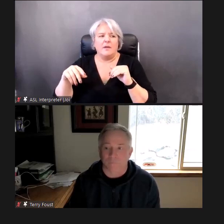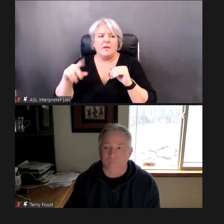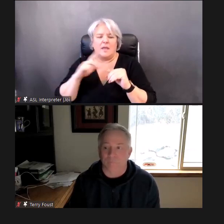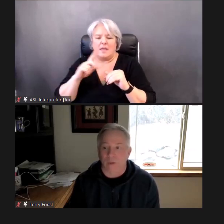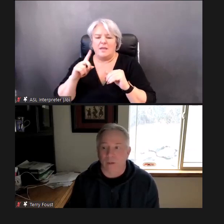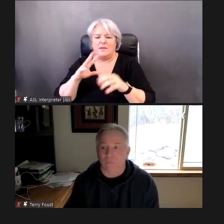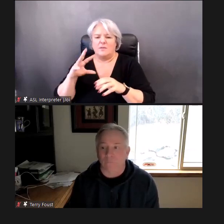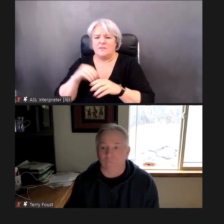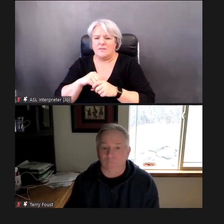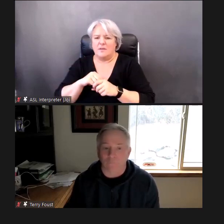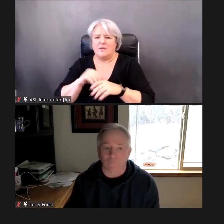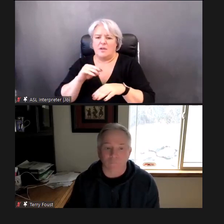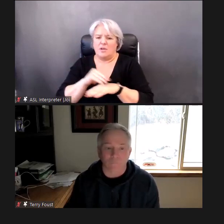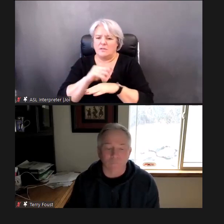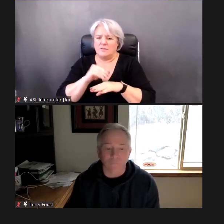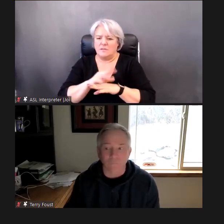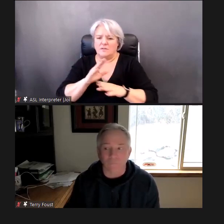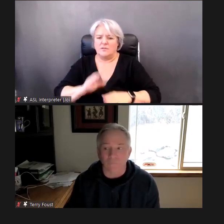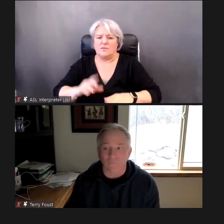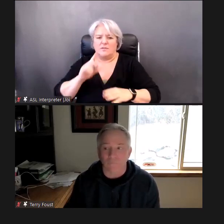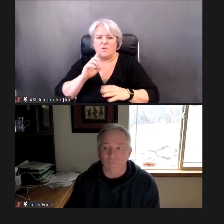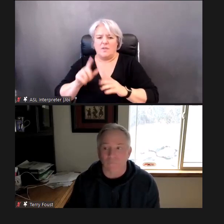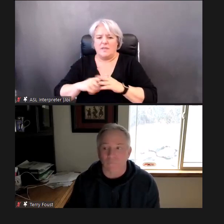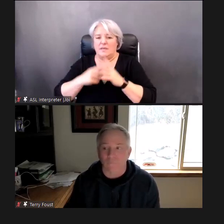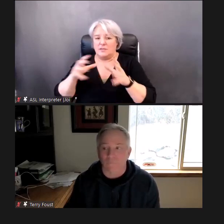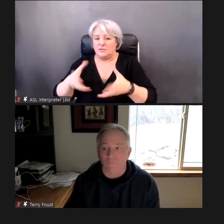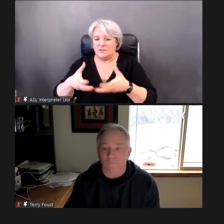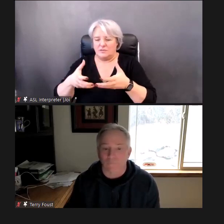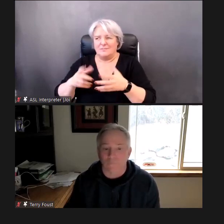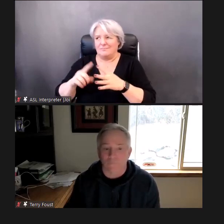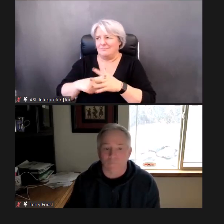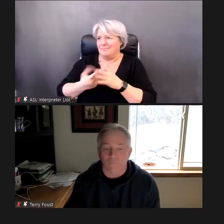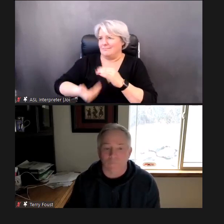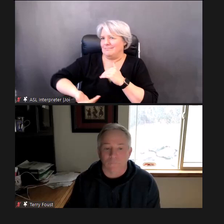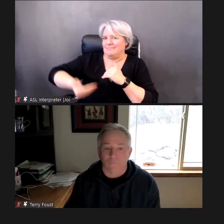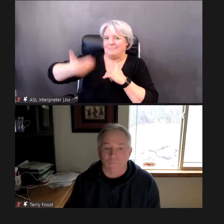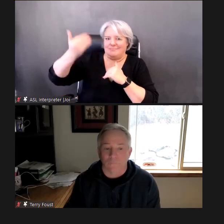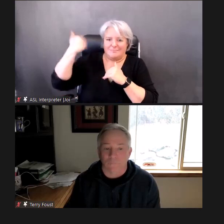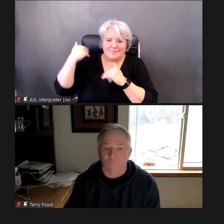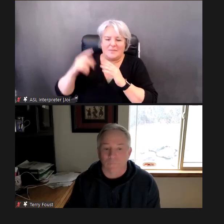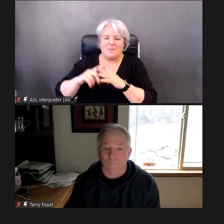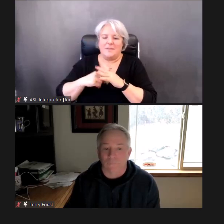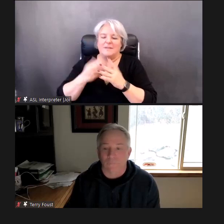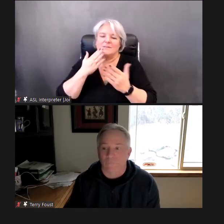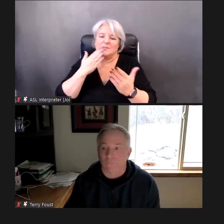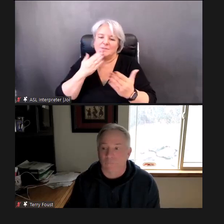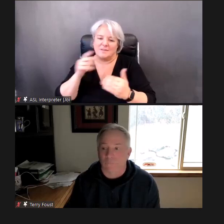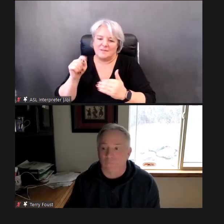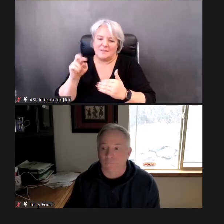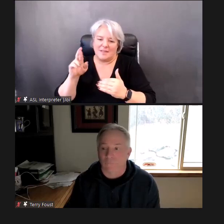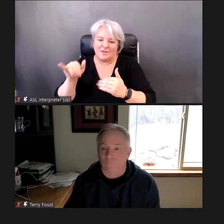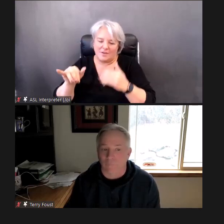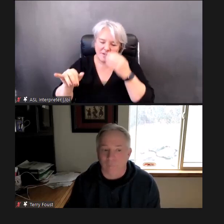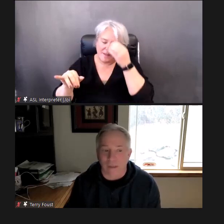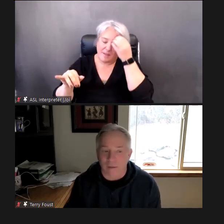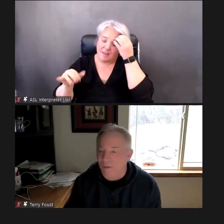consultant to the echo initiative since our very beginning so Terry thank you and and